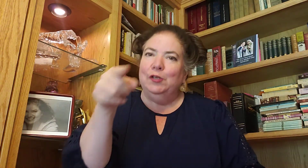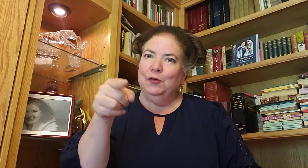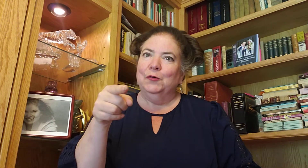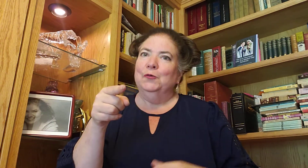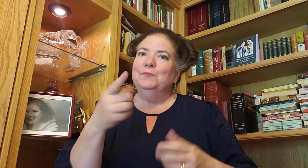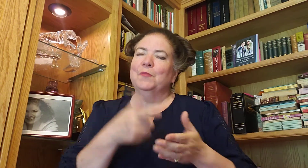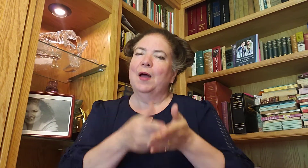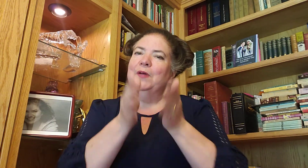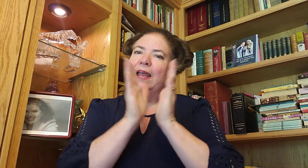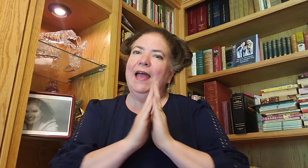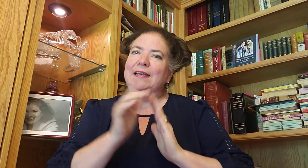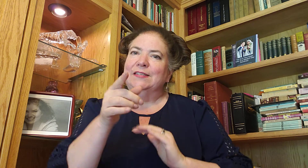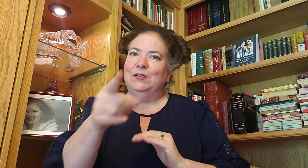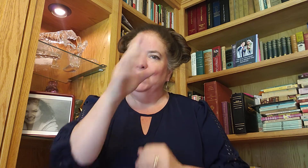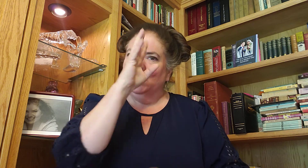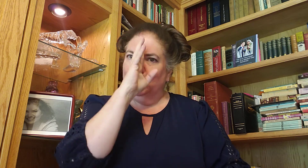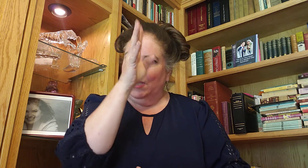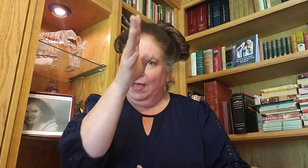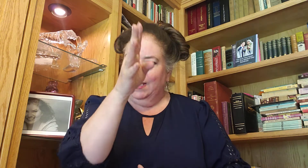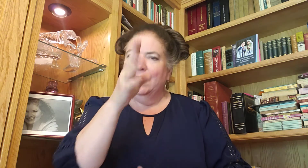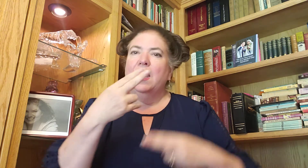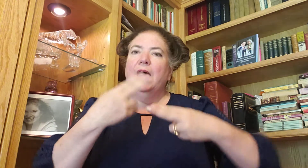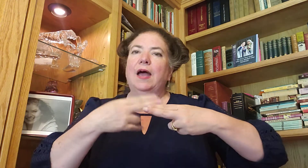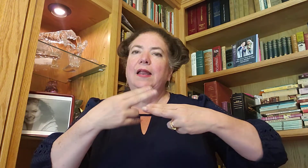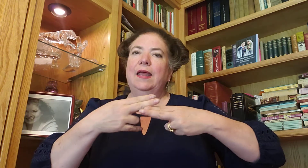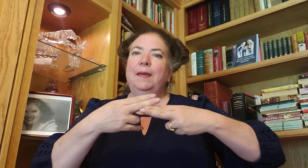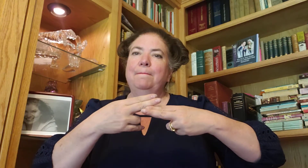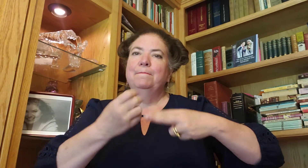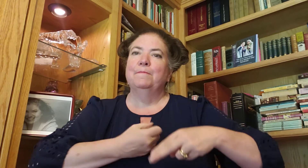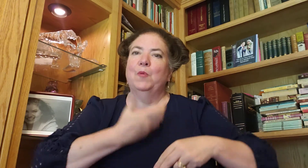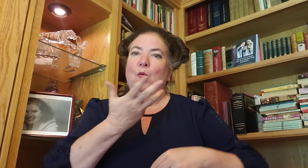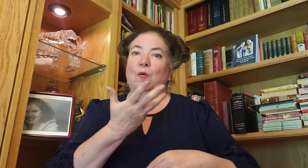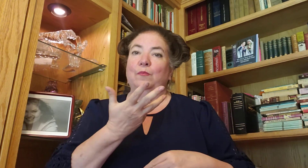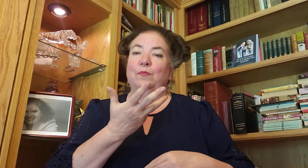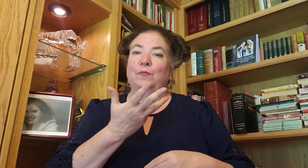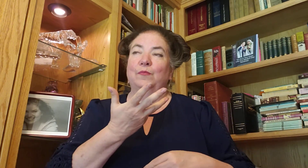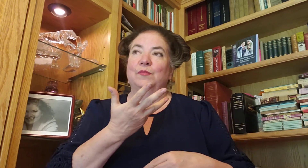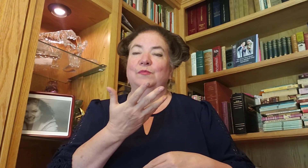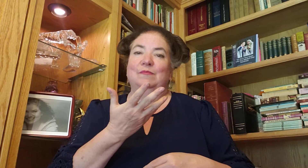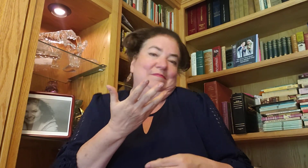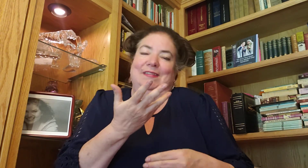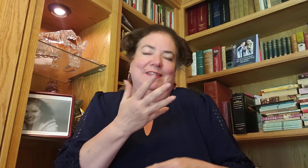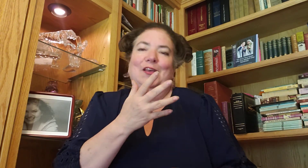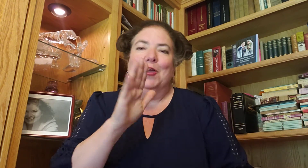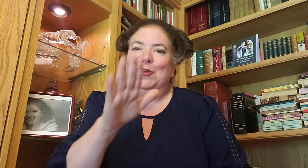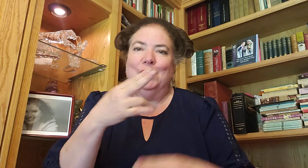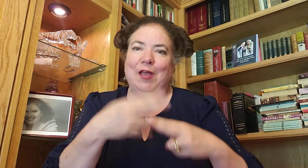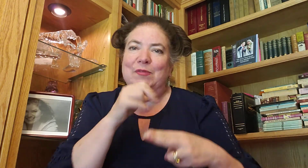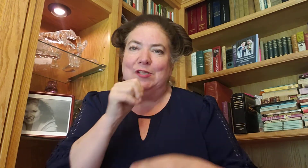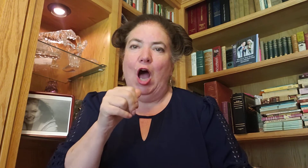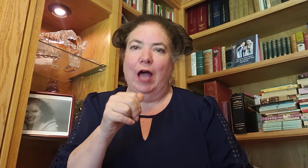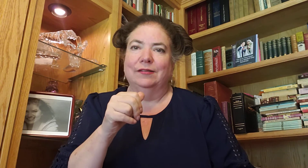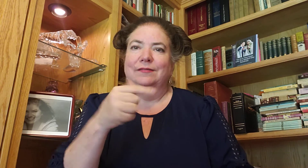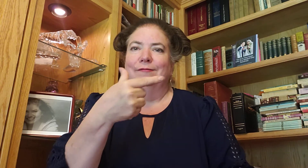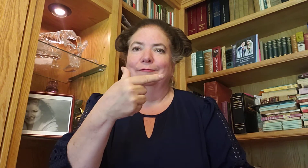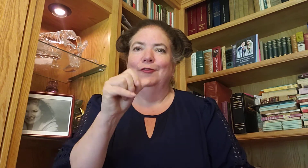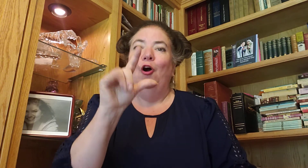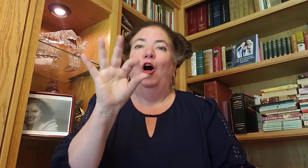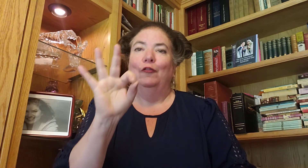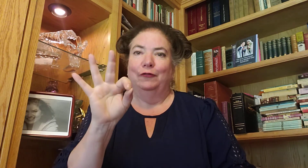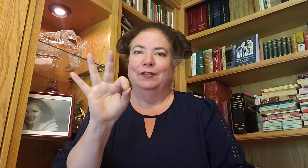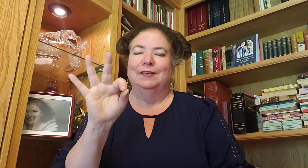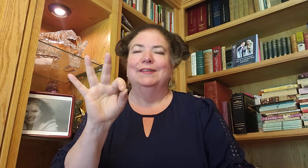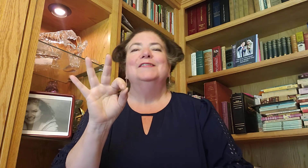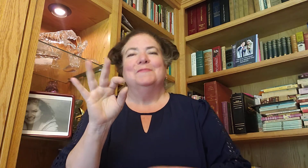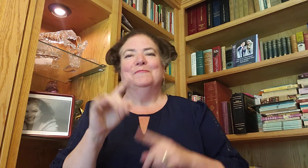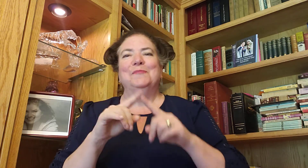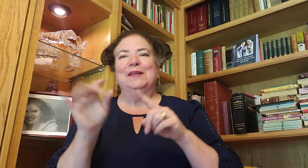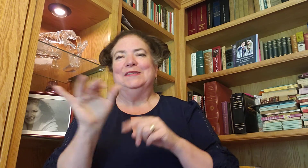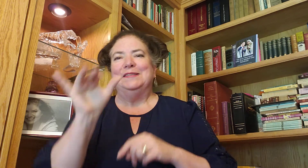For you -I'm gonna ask you to create a name poem. (laugh) Your name is not golf. But it's the